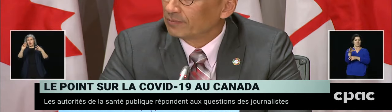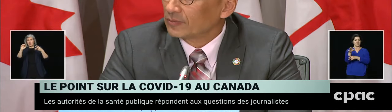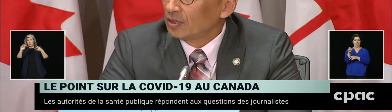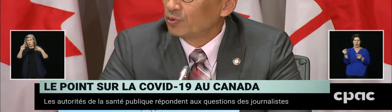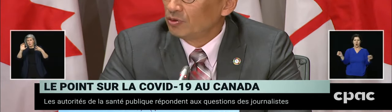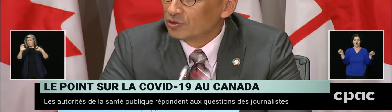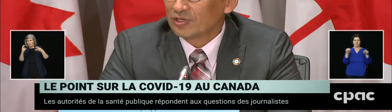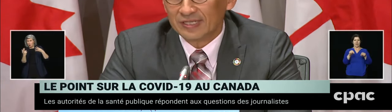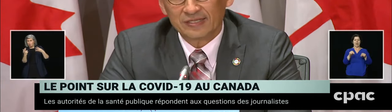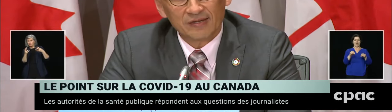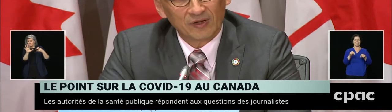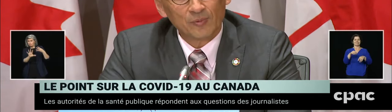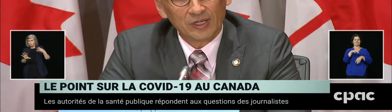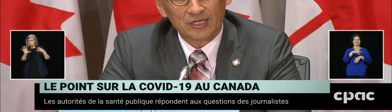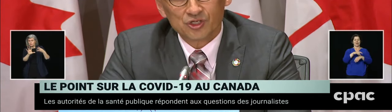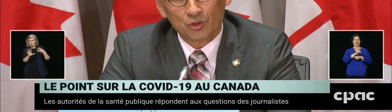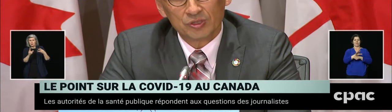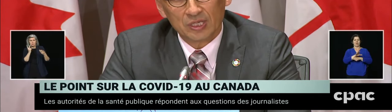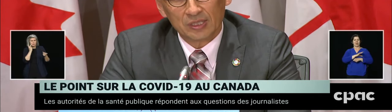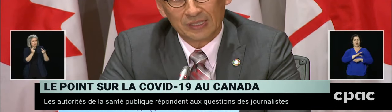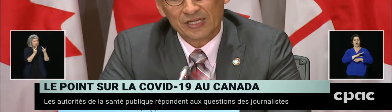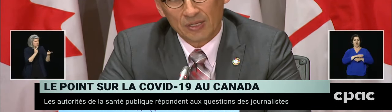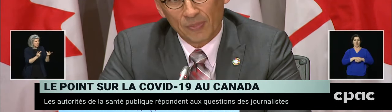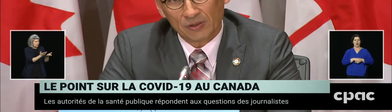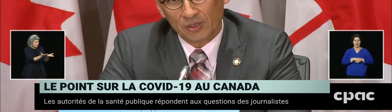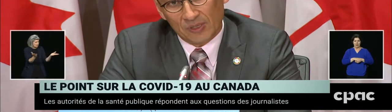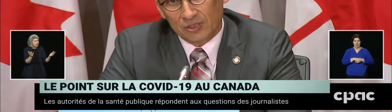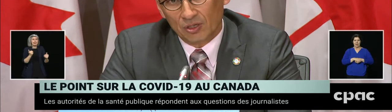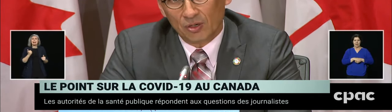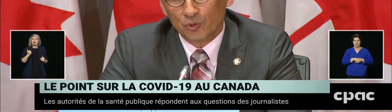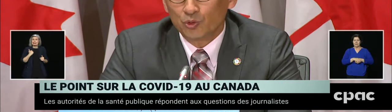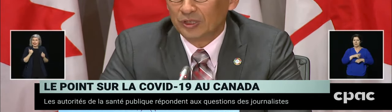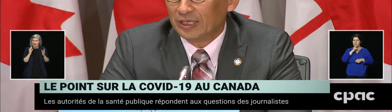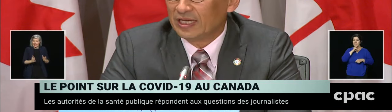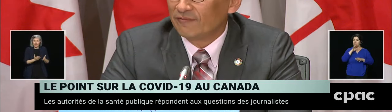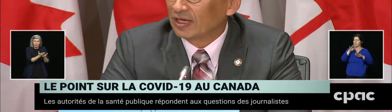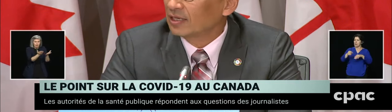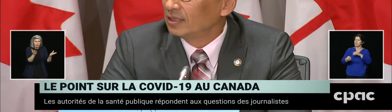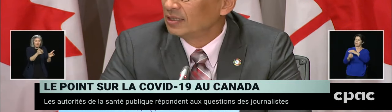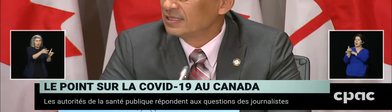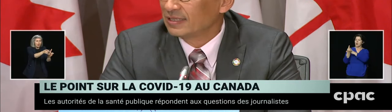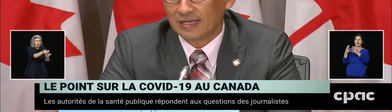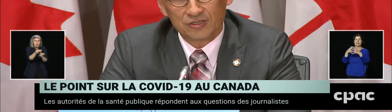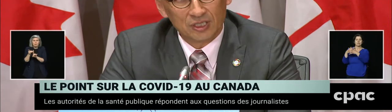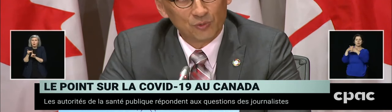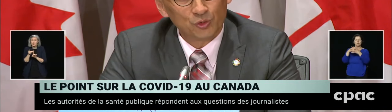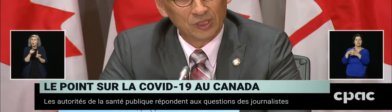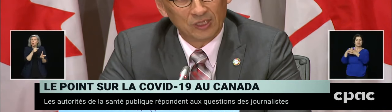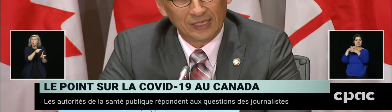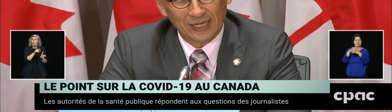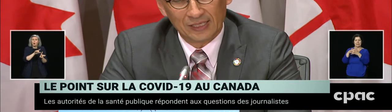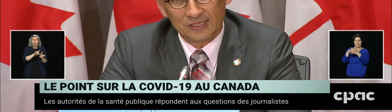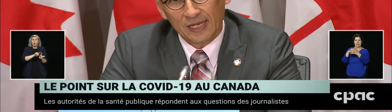THERE WERE CANADIANS WHO WERE INFECTED. AND THEIR ONLY TRIP ABROAD WAS